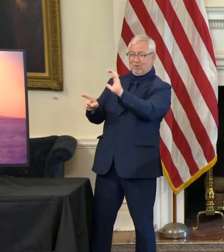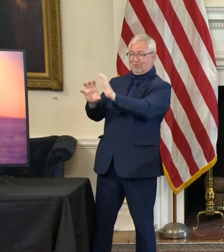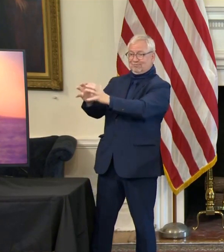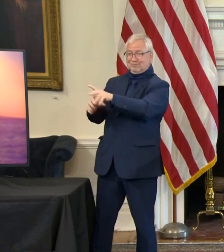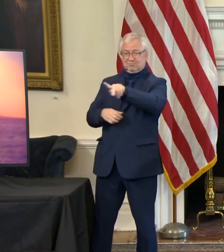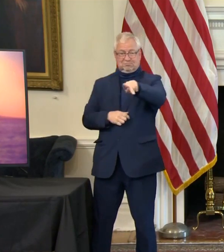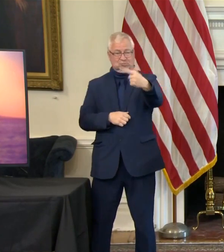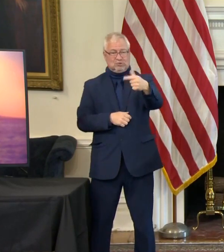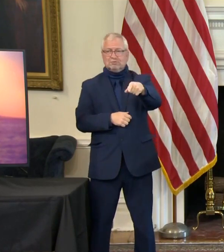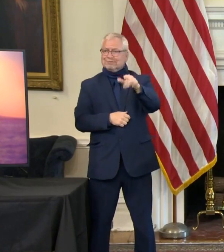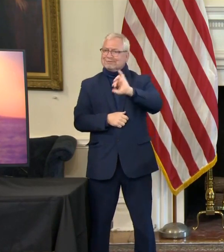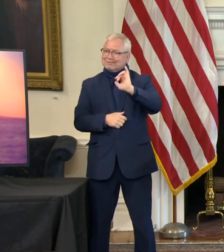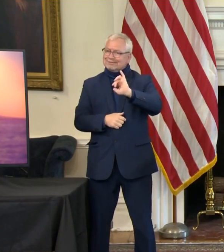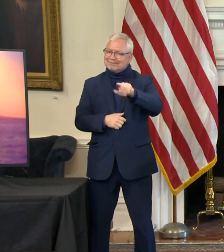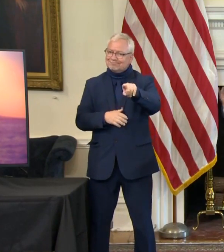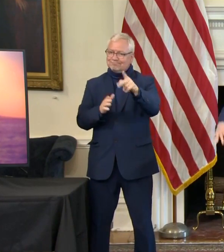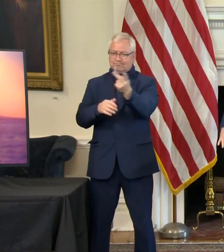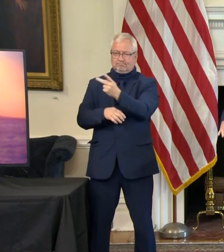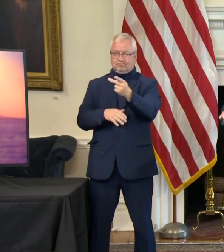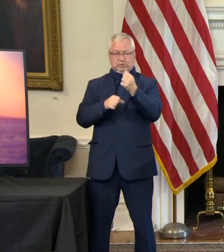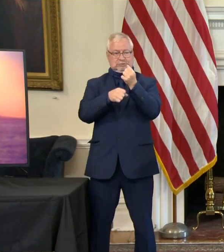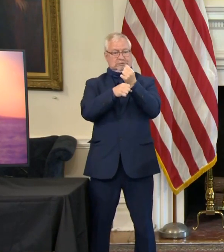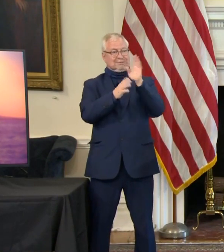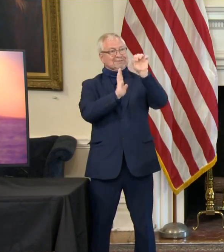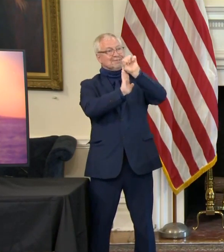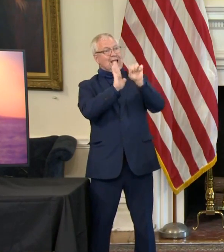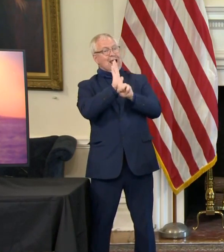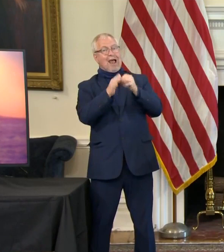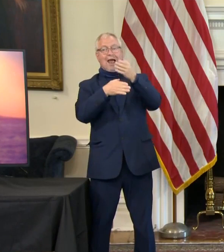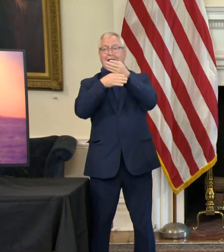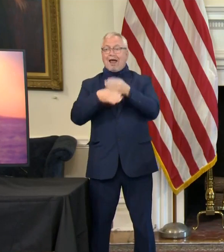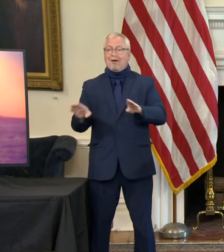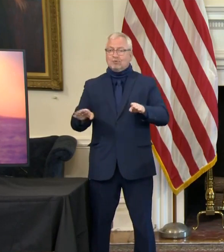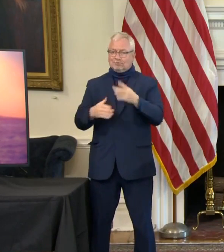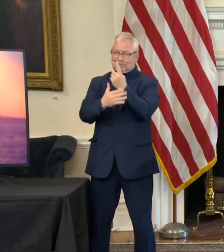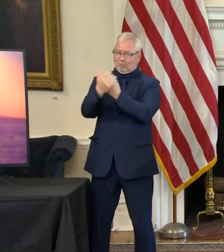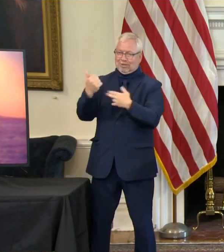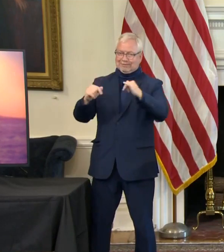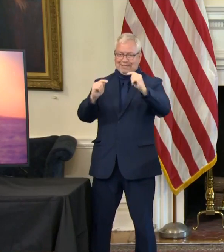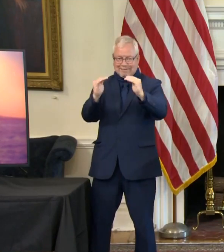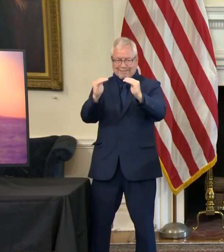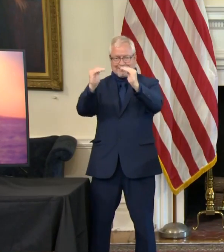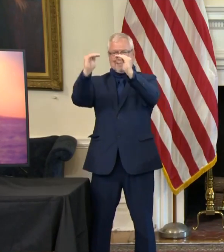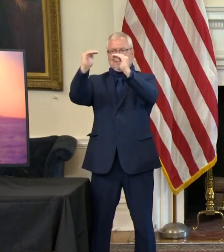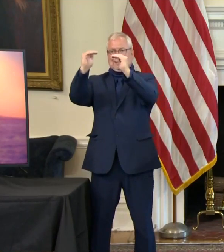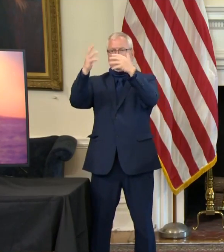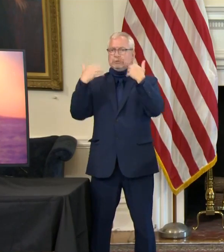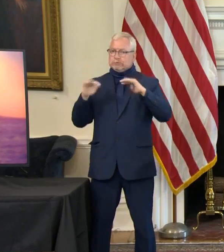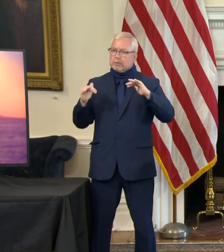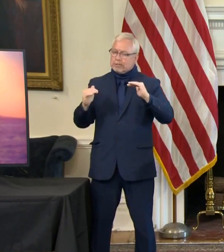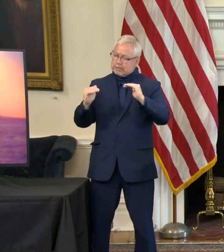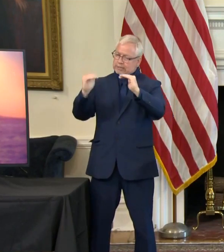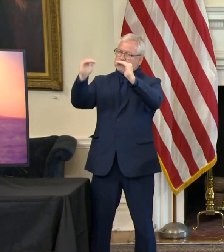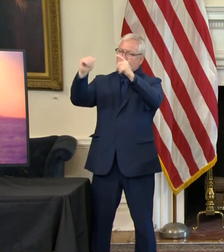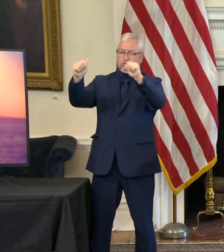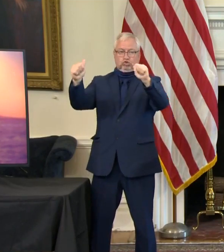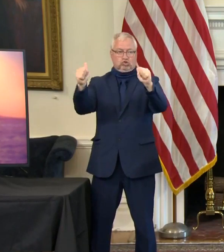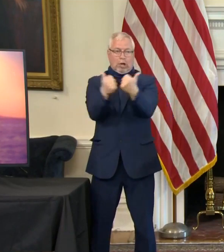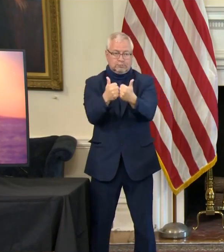AS I MENTIONED EARLIER, MONTEREY COUNTY AND PRINCE GEORGE’S COUNTY ARE HIGHER THAN THE STATE AVERAGE. BALTIMORE COUNTY AND BOTTOM ARE CITY ARE BELOW.